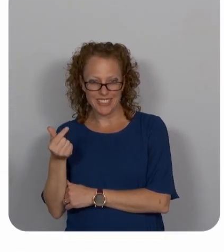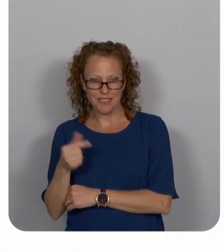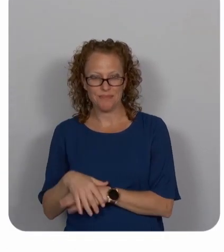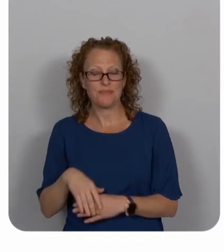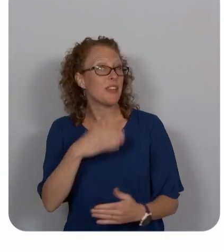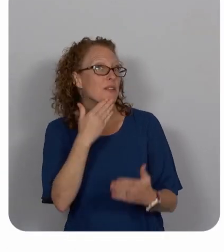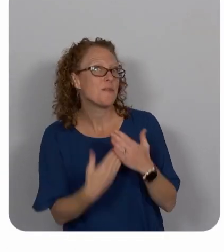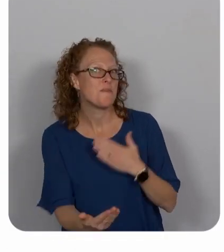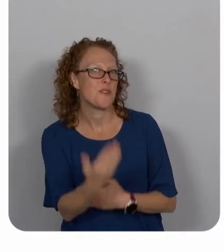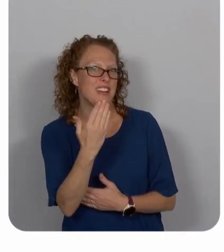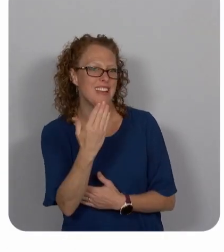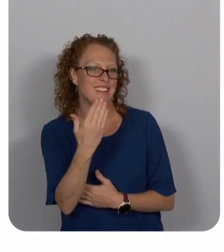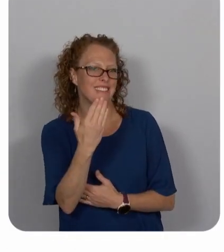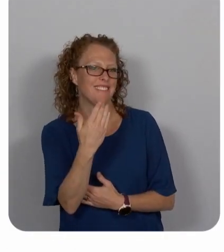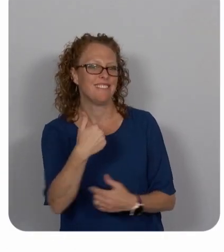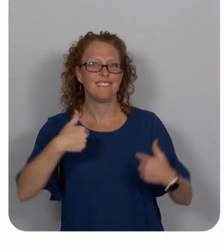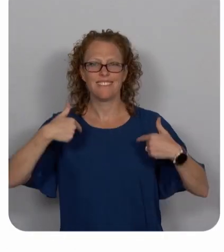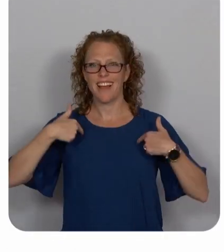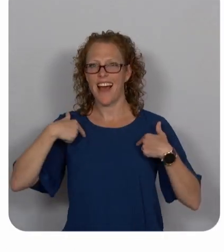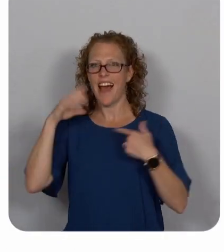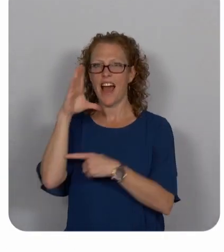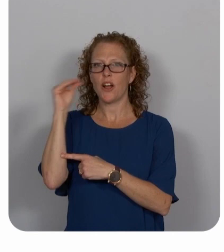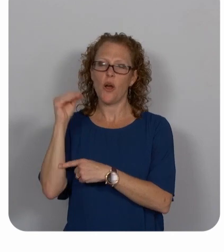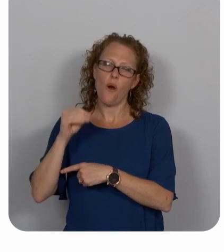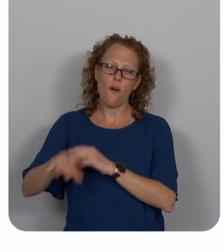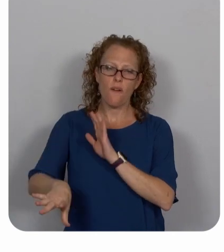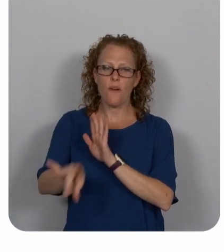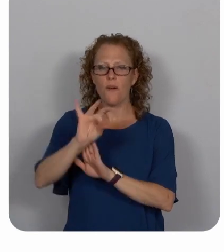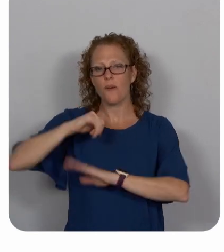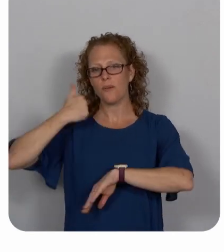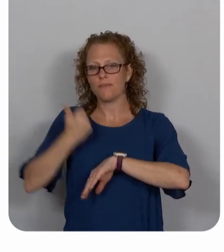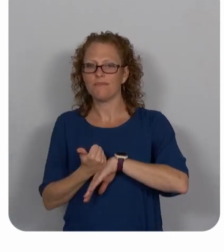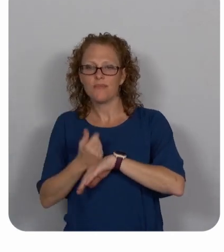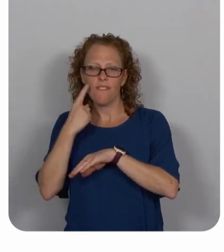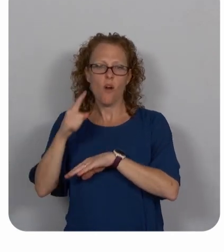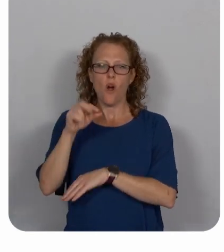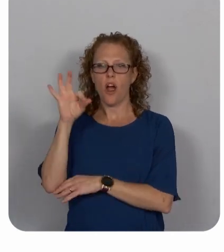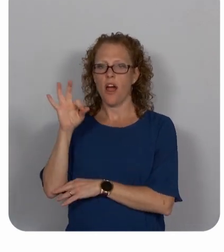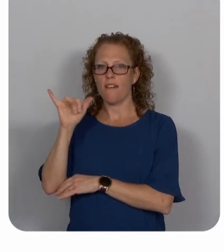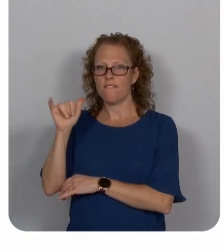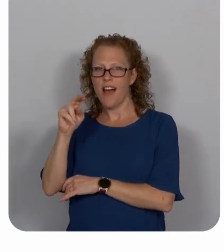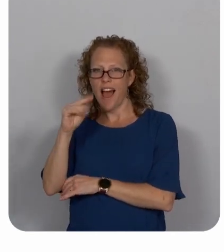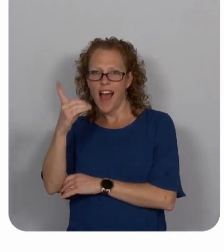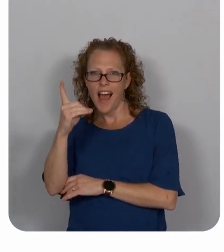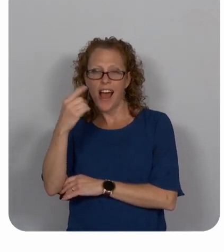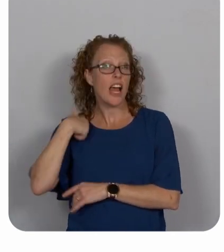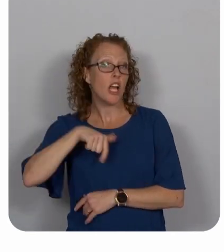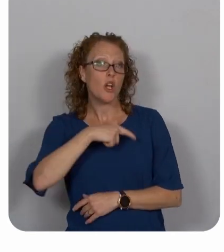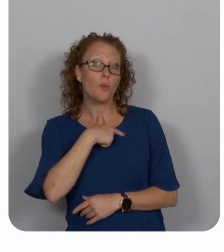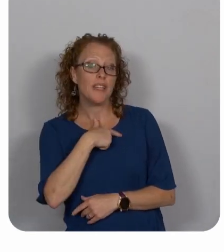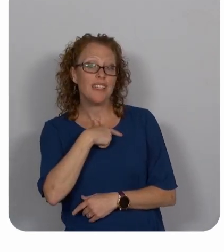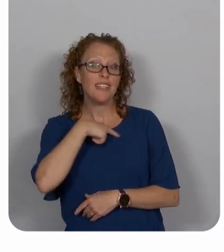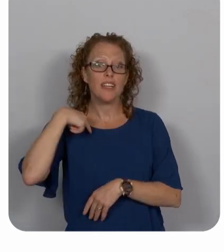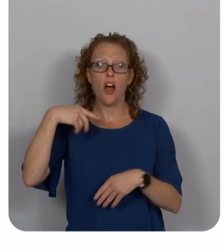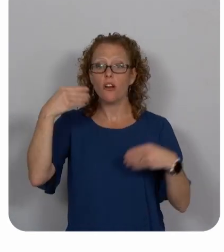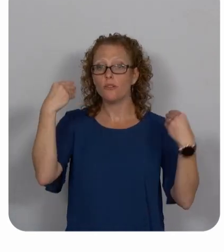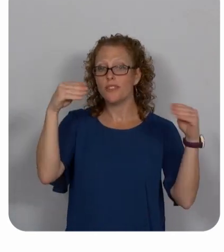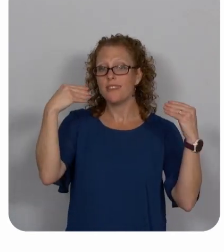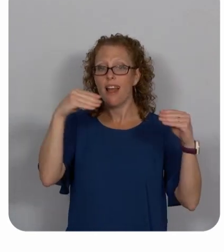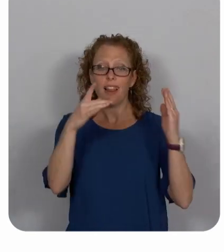Good morning. I am Sreeraman MG, Co-Founder of Fynd. We are a retail tech company based out of Mumbai